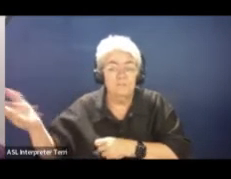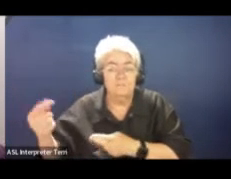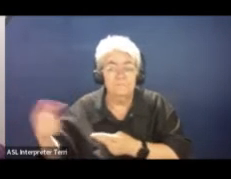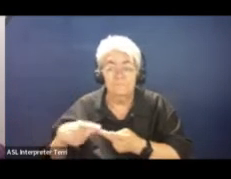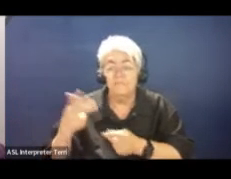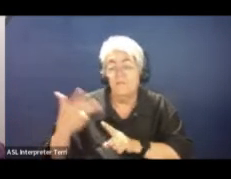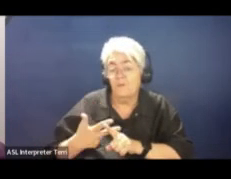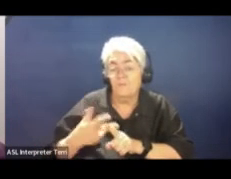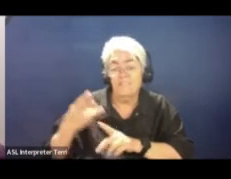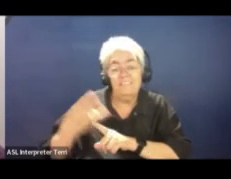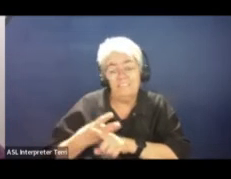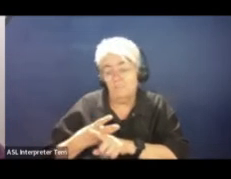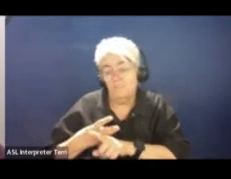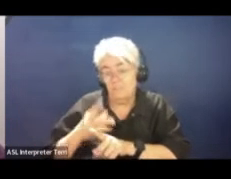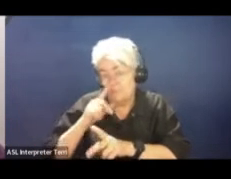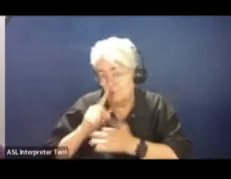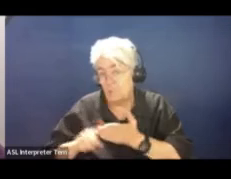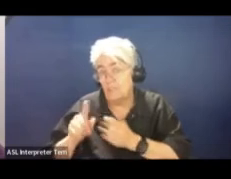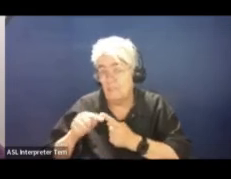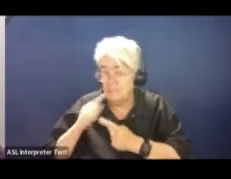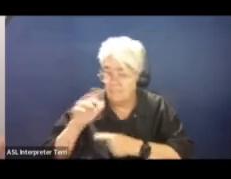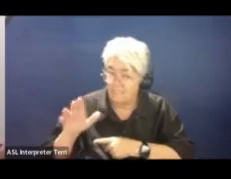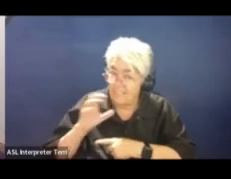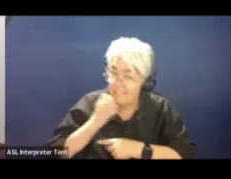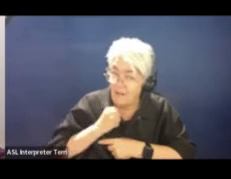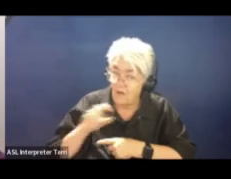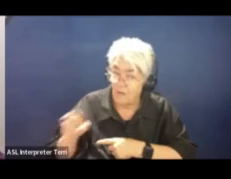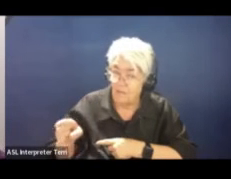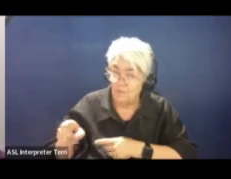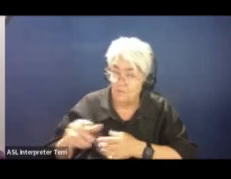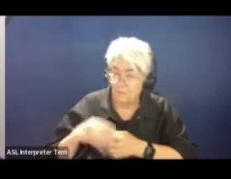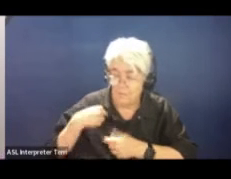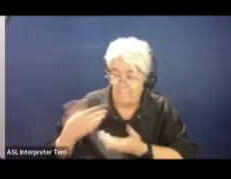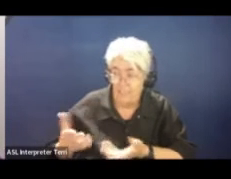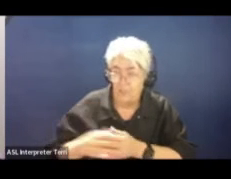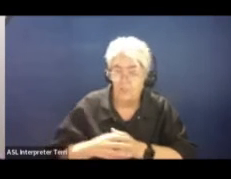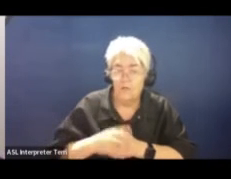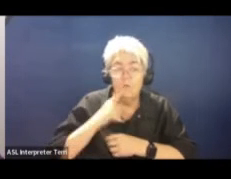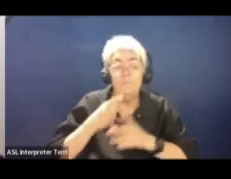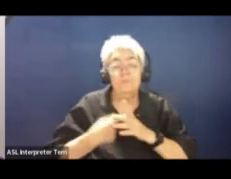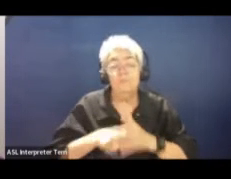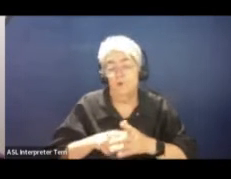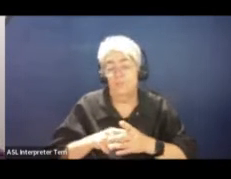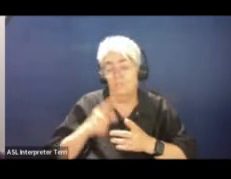check in and really saying, I care about you. And I'm here. We started this trauma informed approach, building trust and